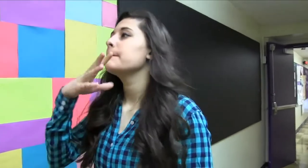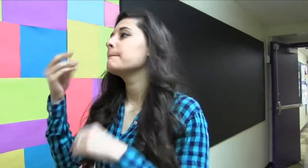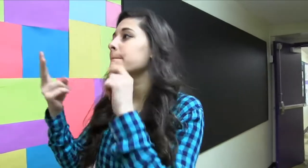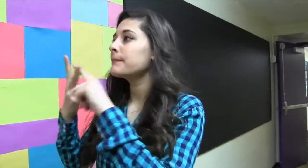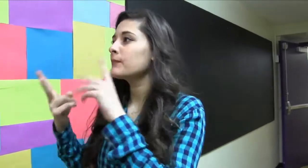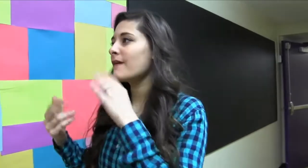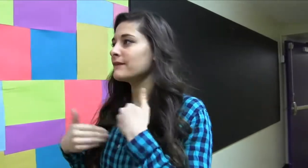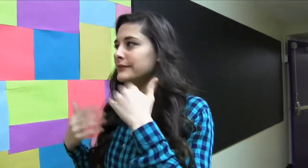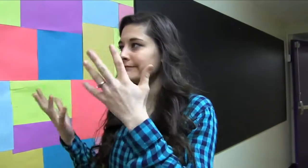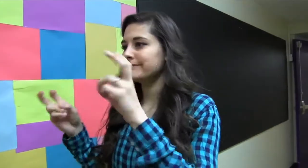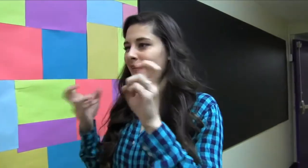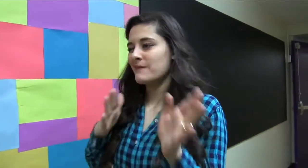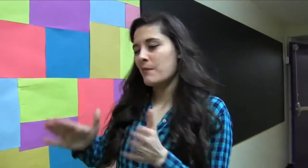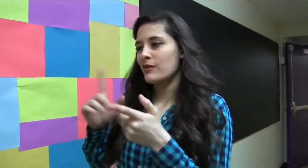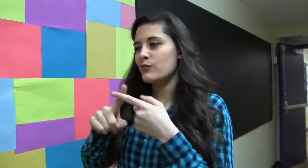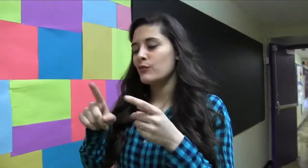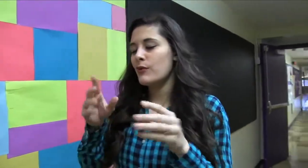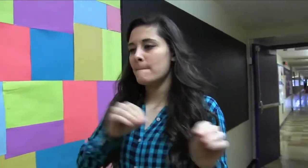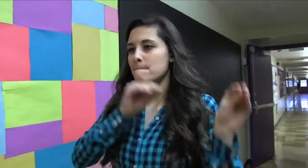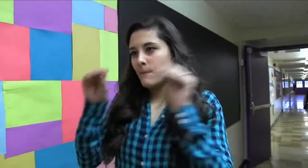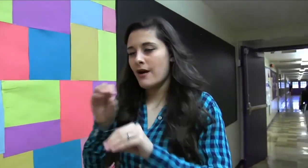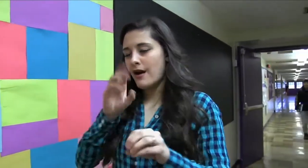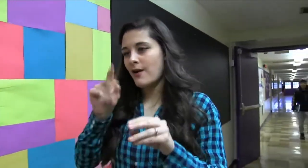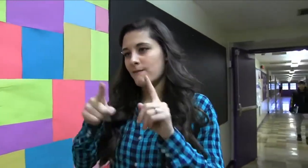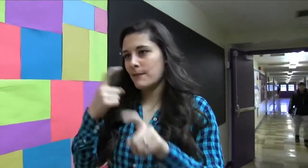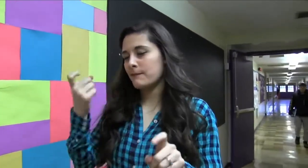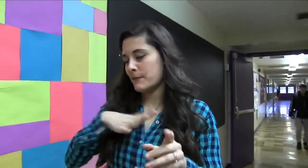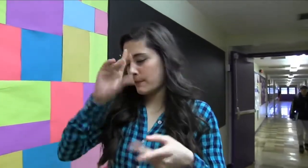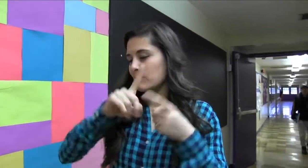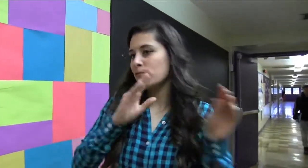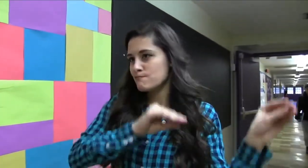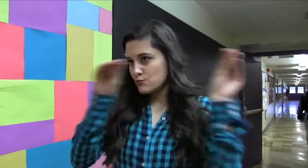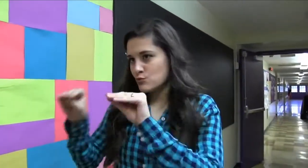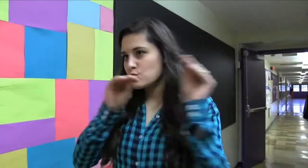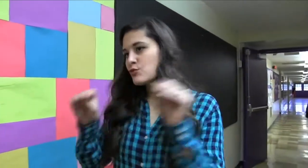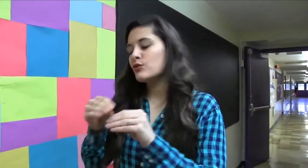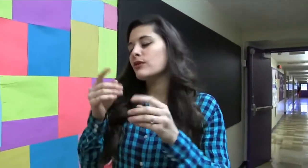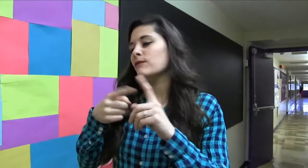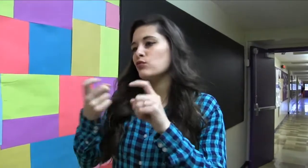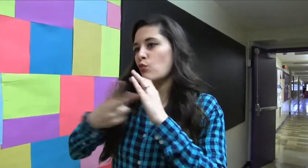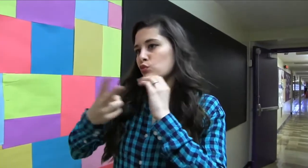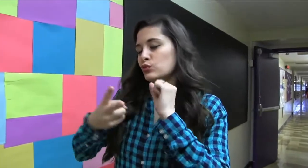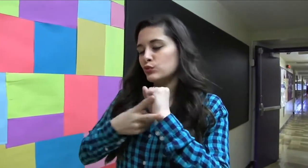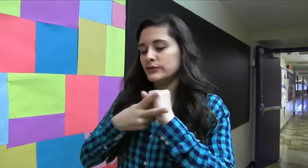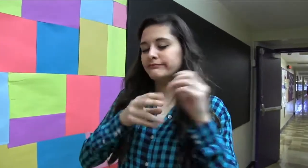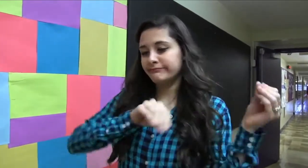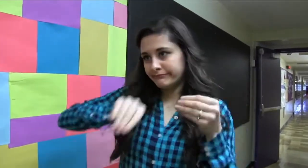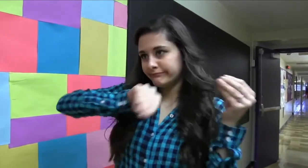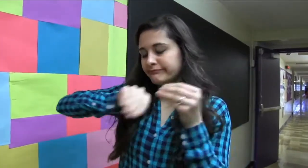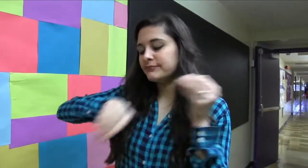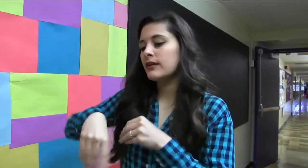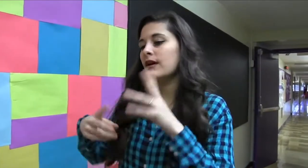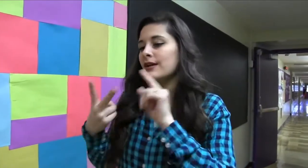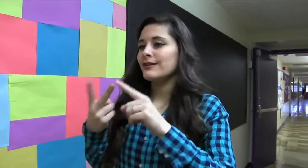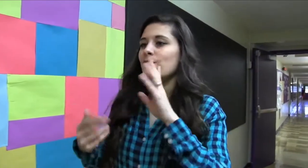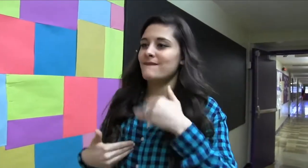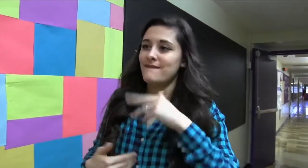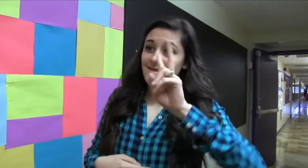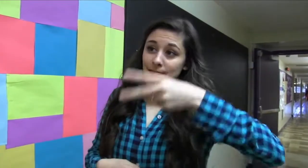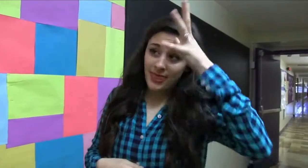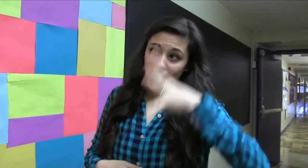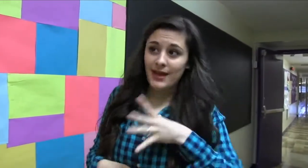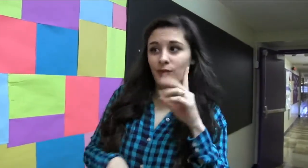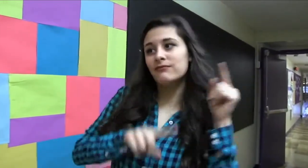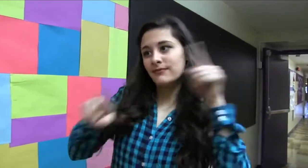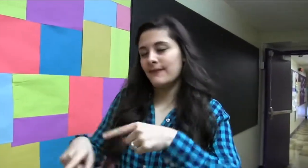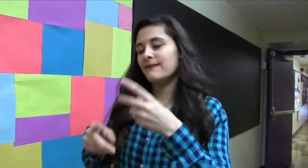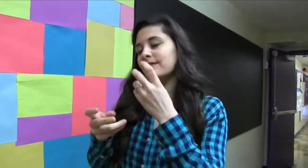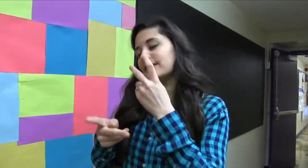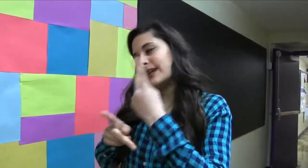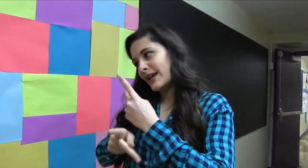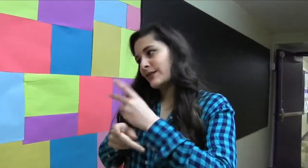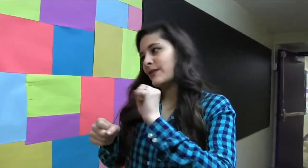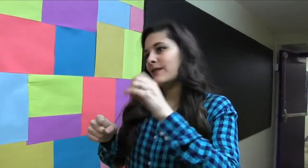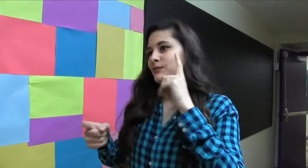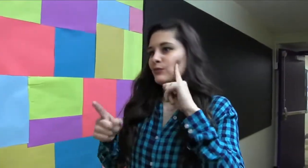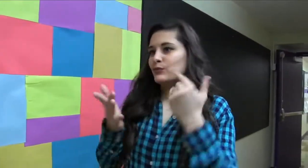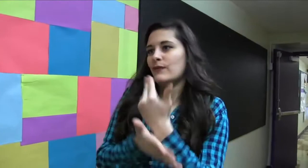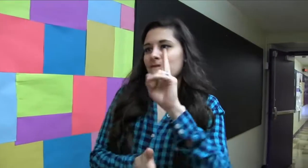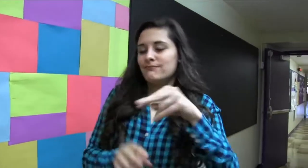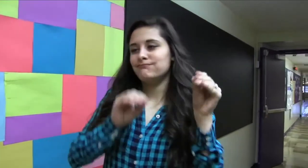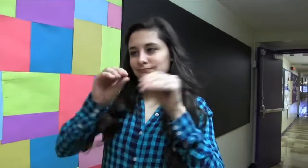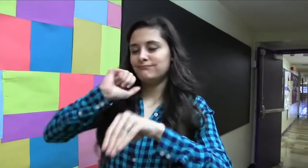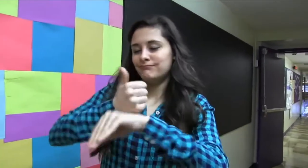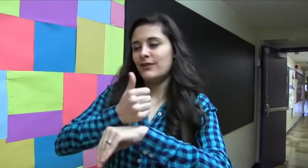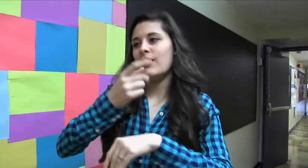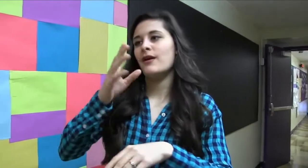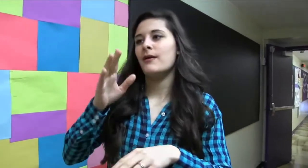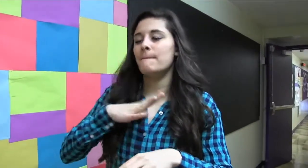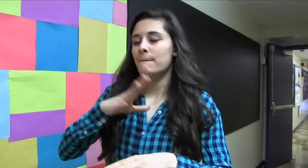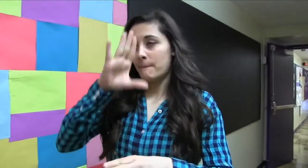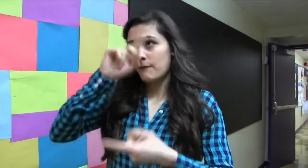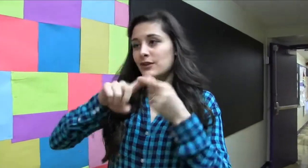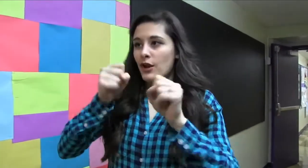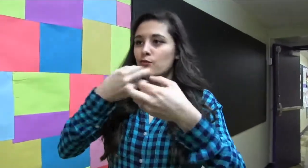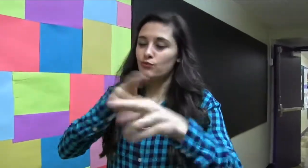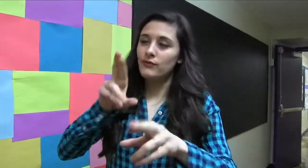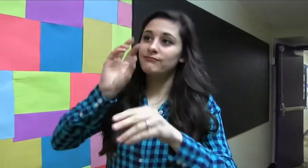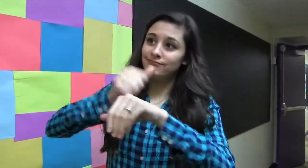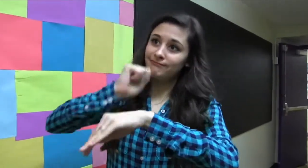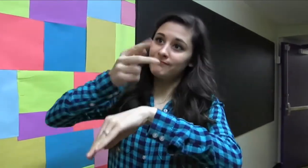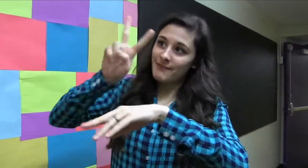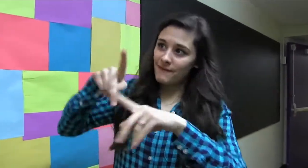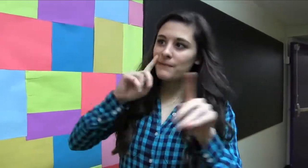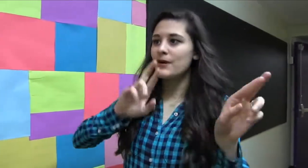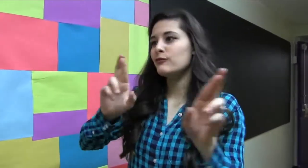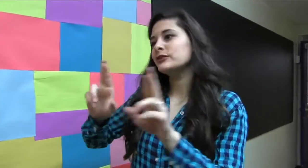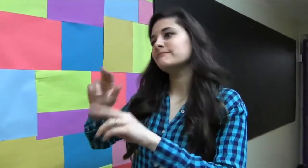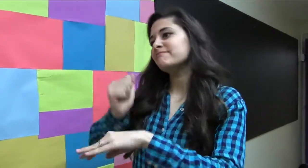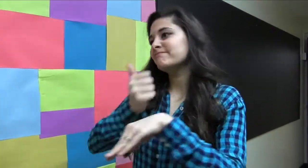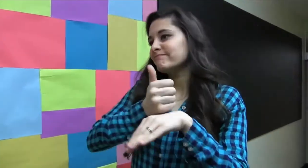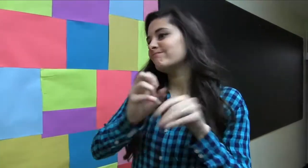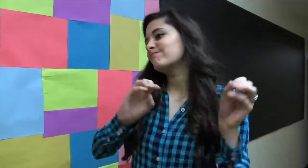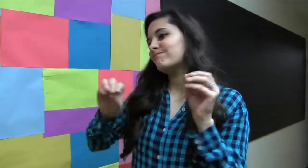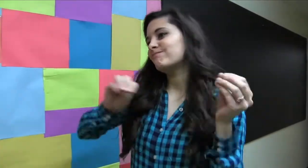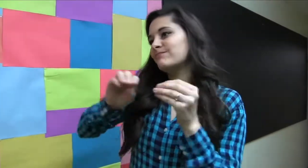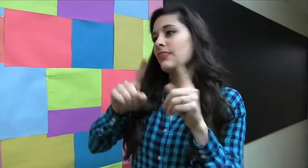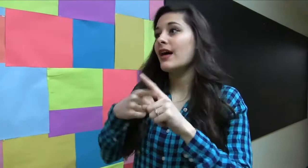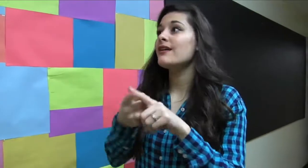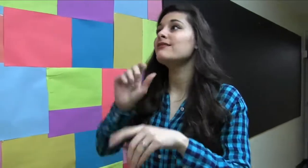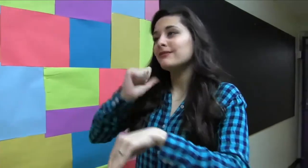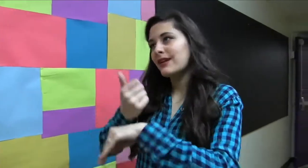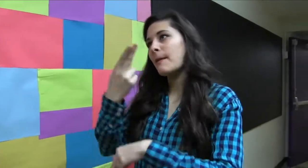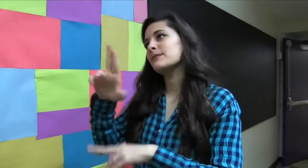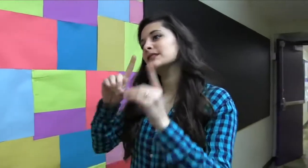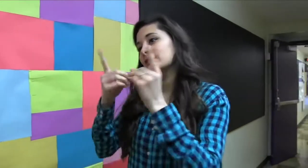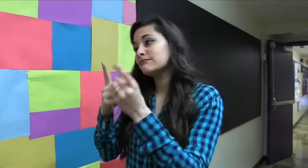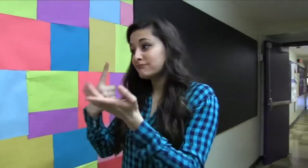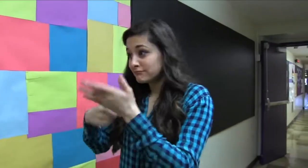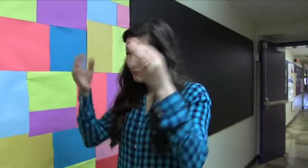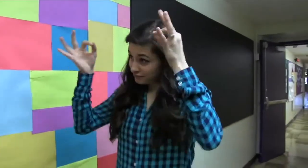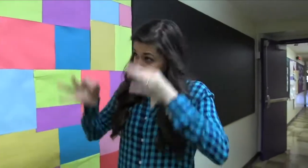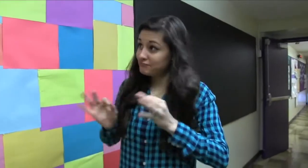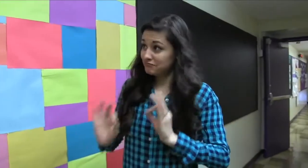I'm also planning to move out of my parents' place, so I've got to put stuff into storage and get a new VP and get things ready.